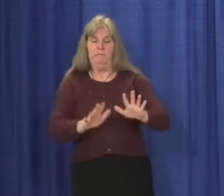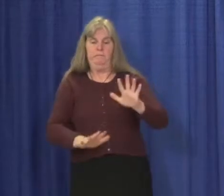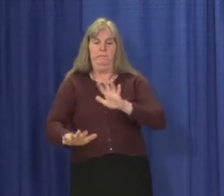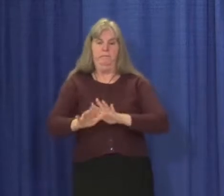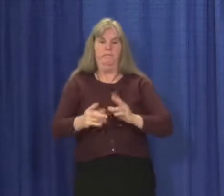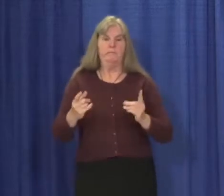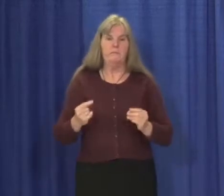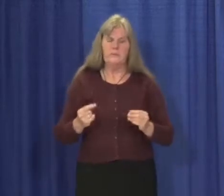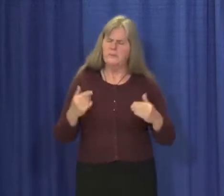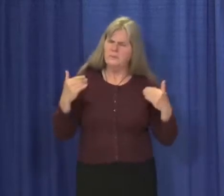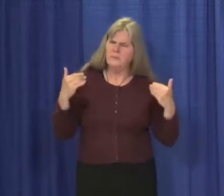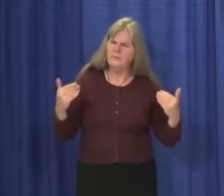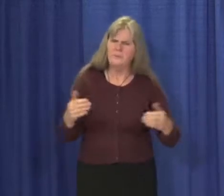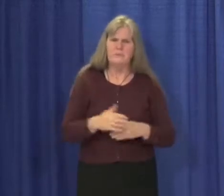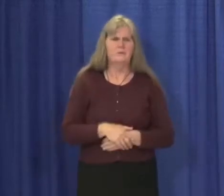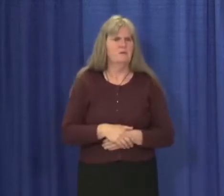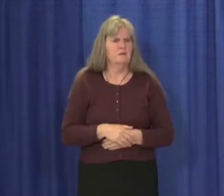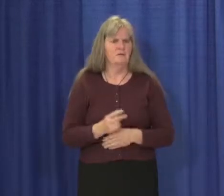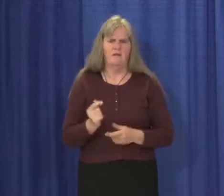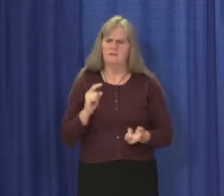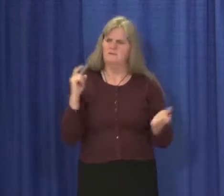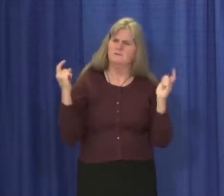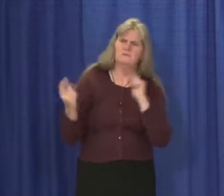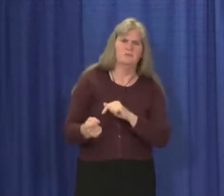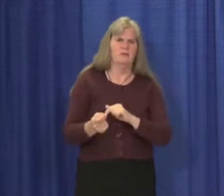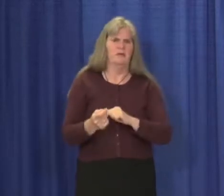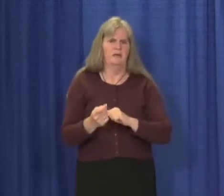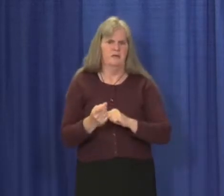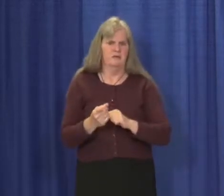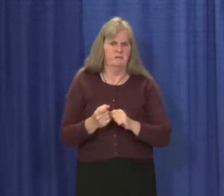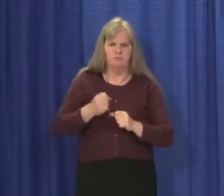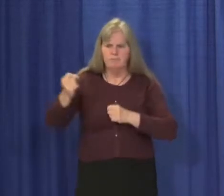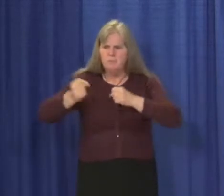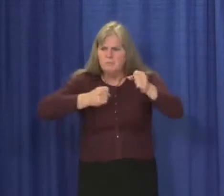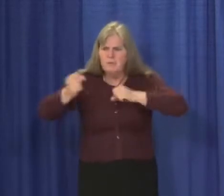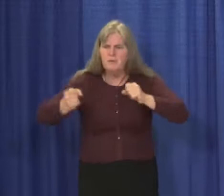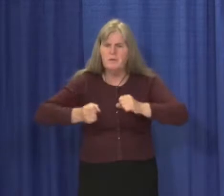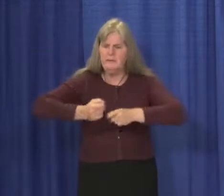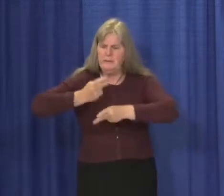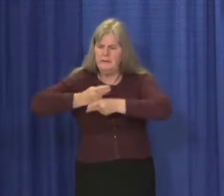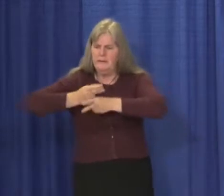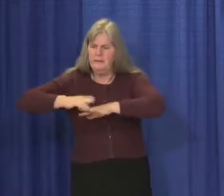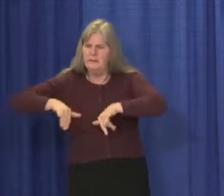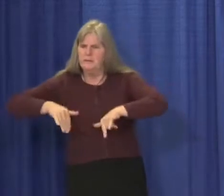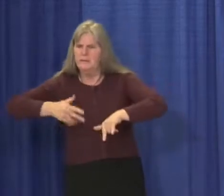Their responses are rapid adoption for many to seek alternative ways to care for